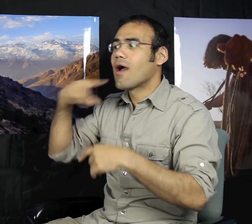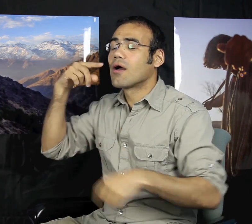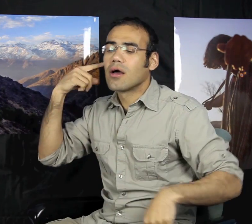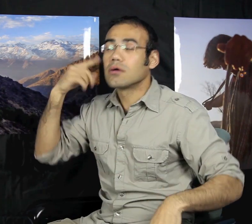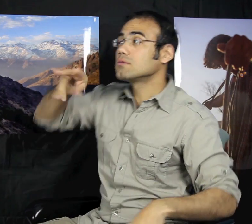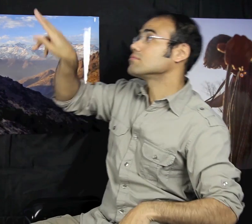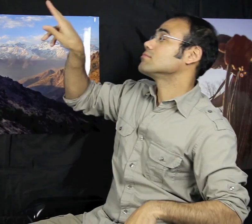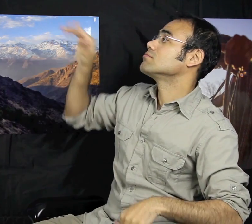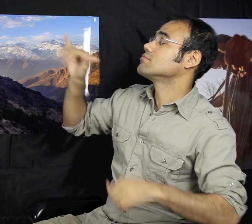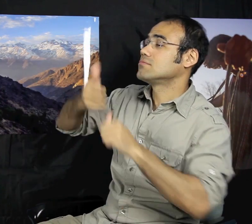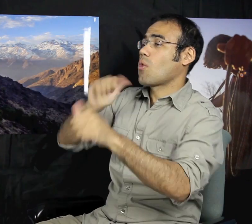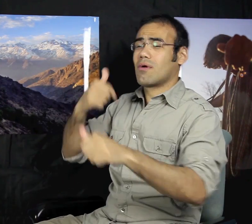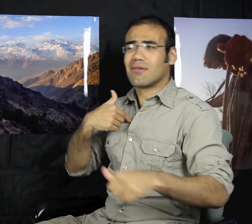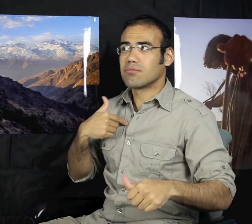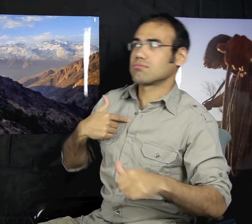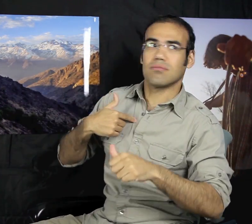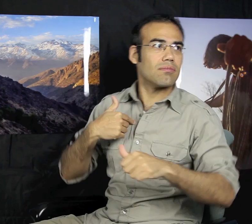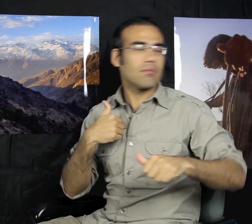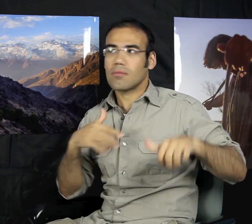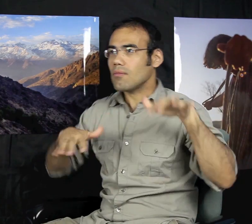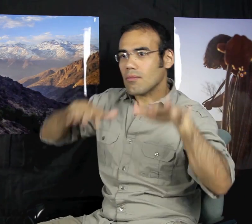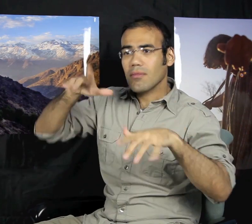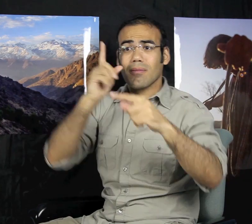A hearing person would hear it and avoid danger and for me, I would have to be sharp with my eyes.